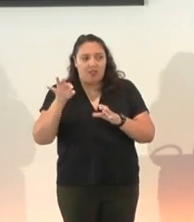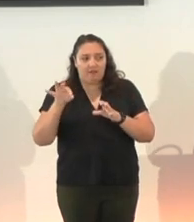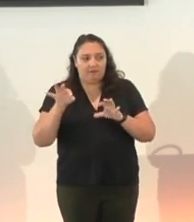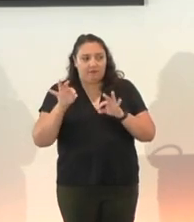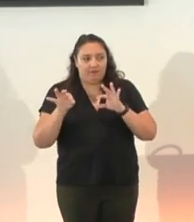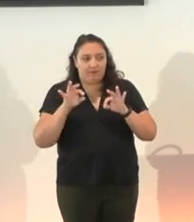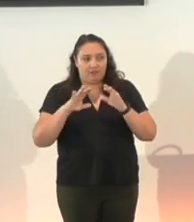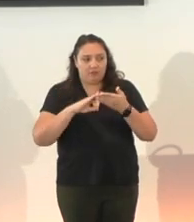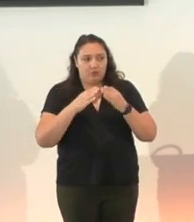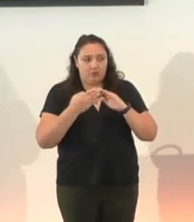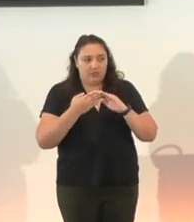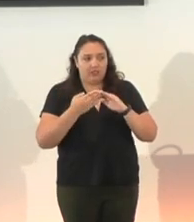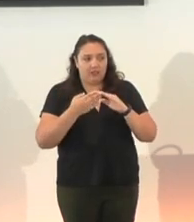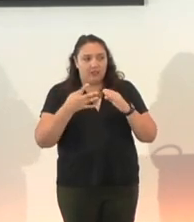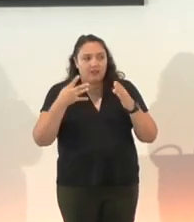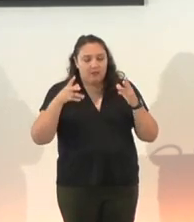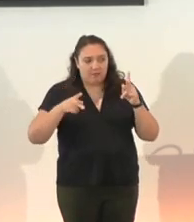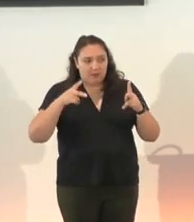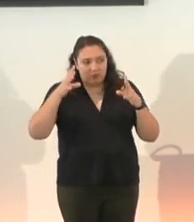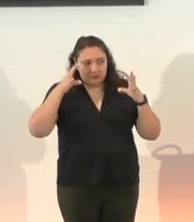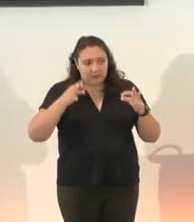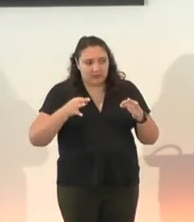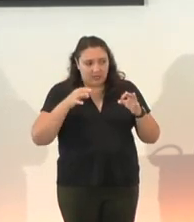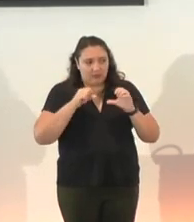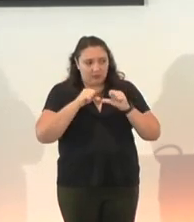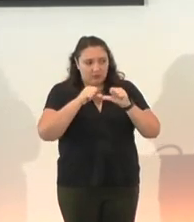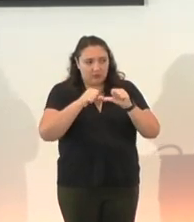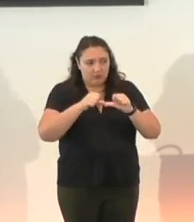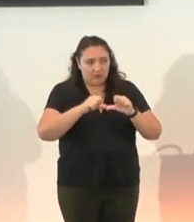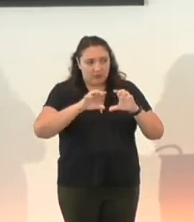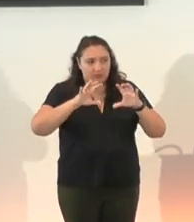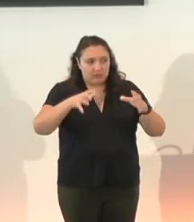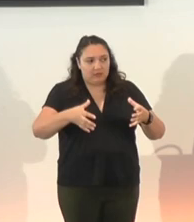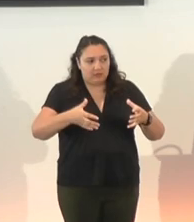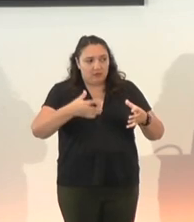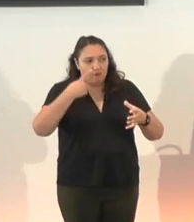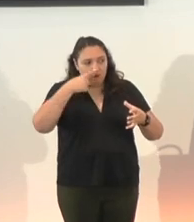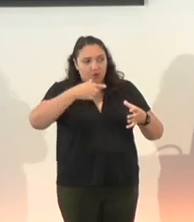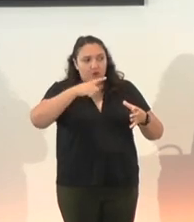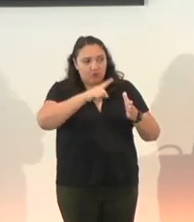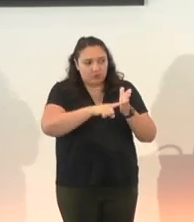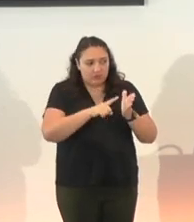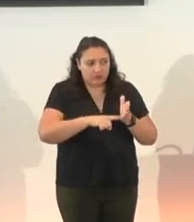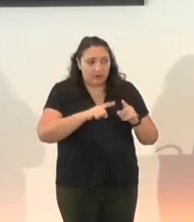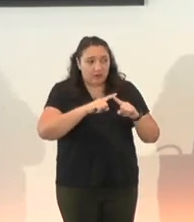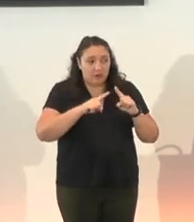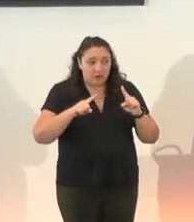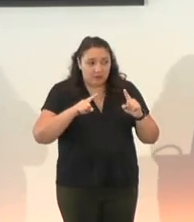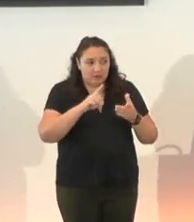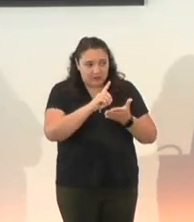an ongoing community to inform better design. But design fails all the time for people with